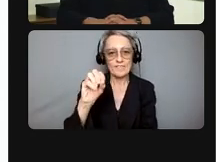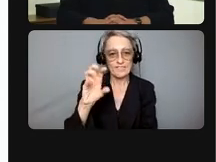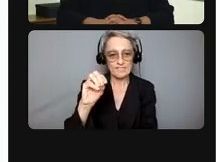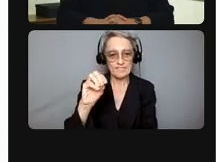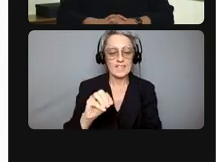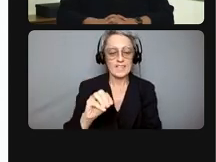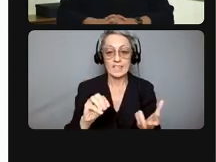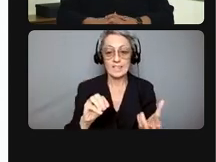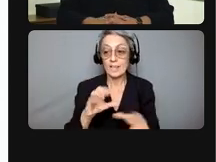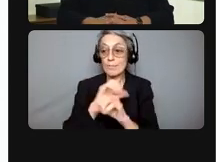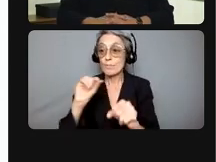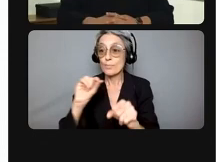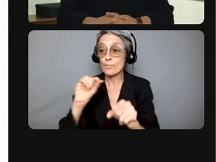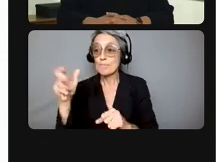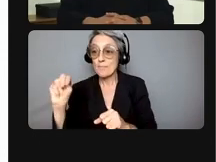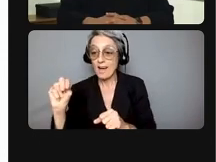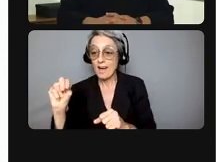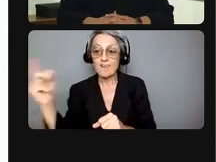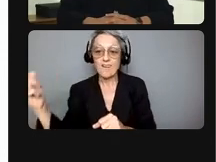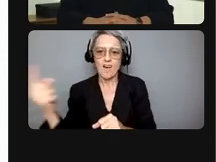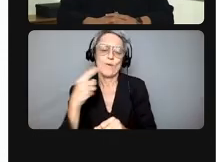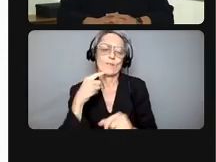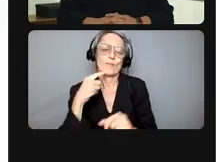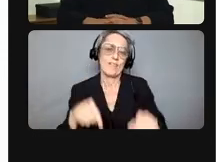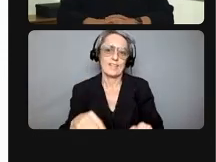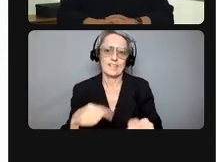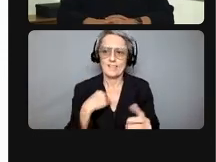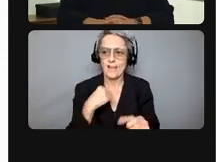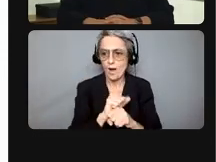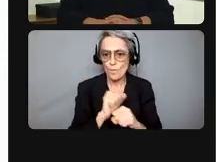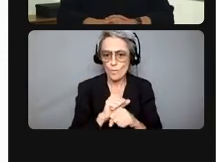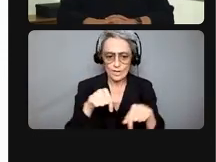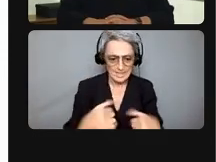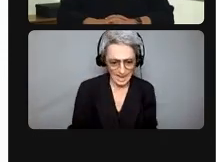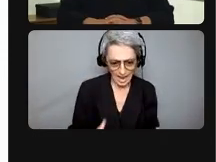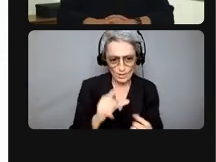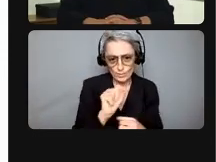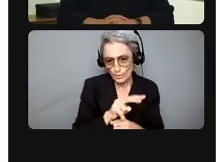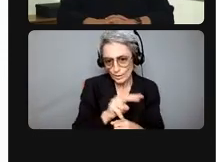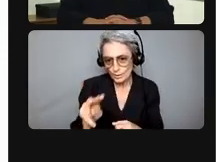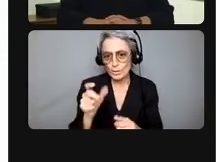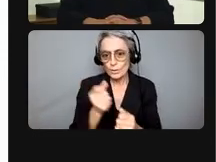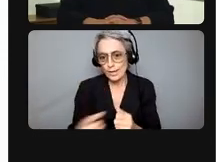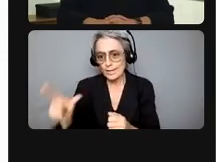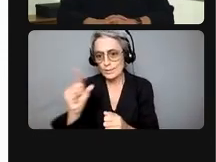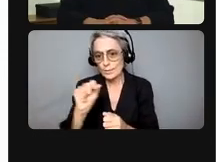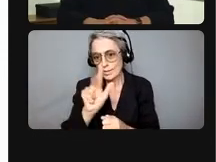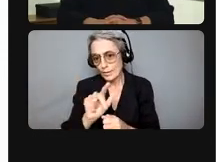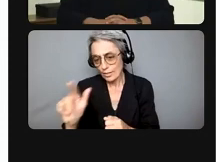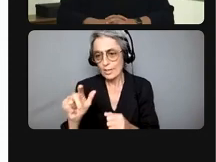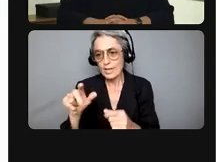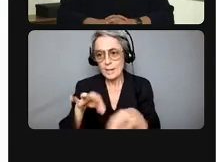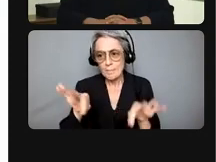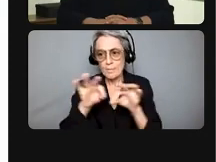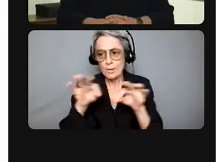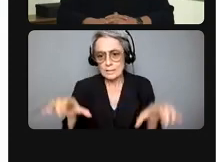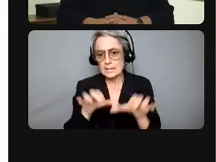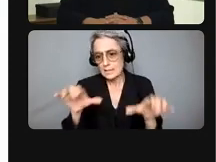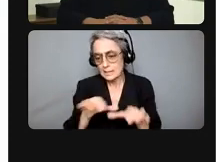it's the work that we do here in 2020 to 2023 and really delivering in this decade of the 20th, 2020s.